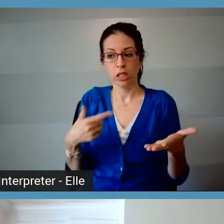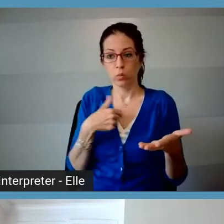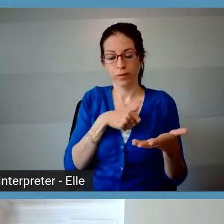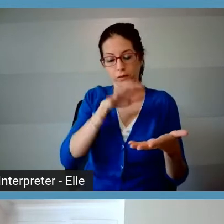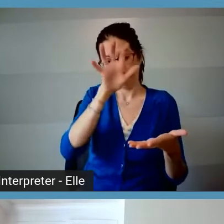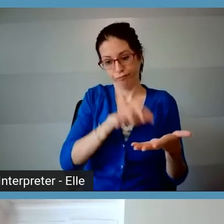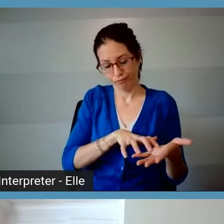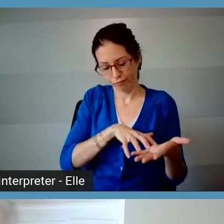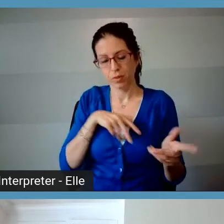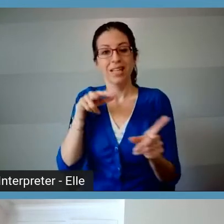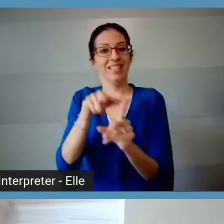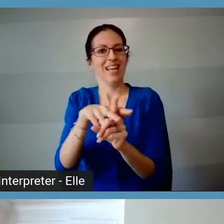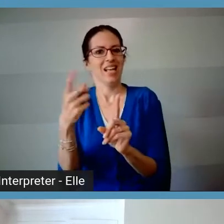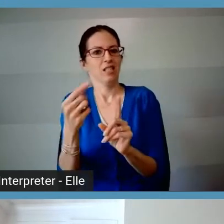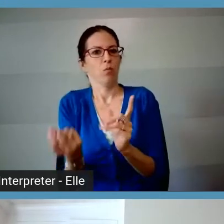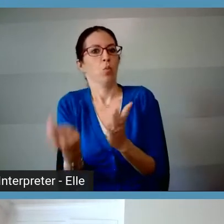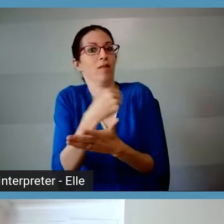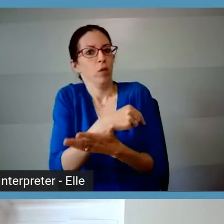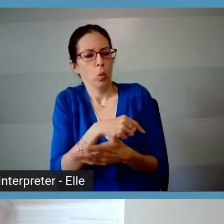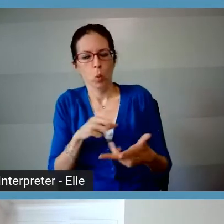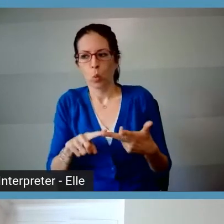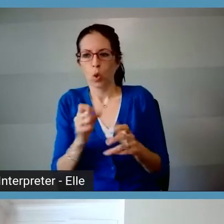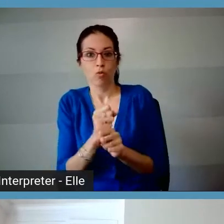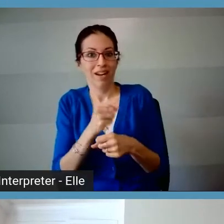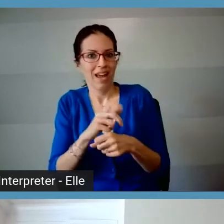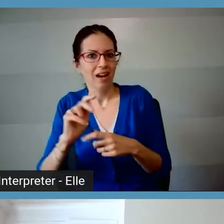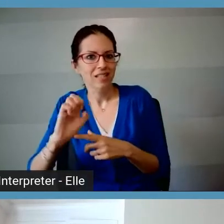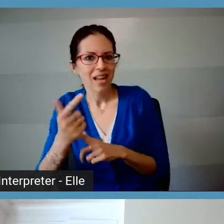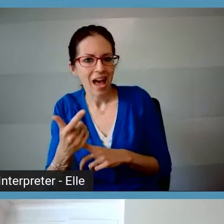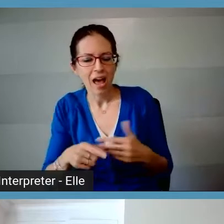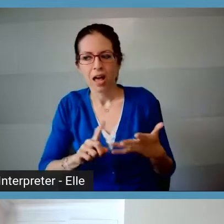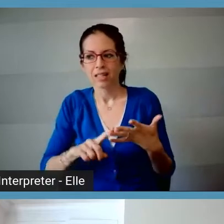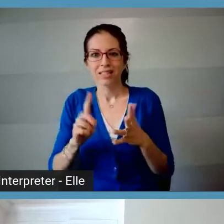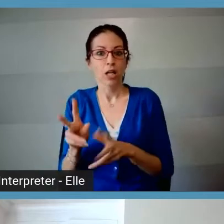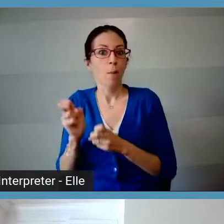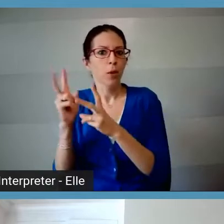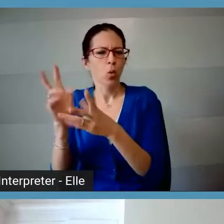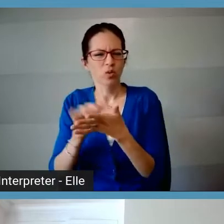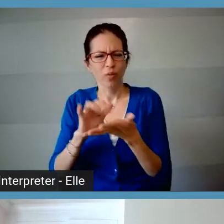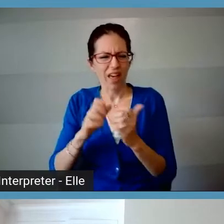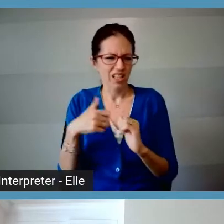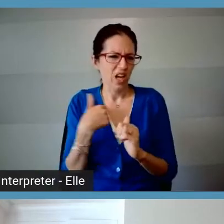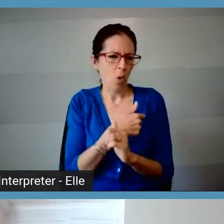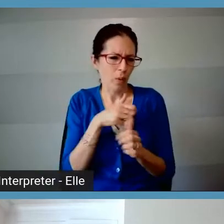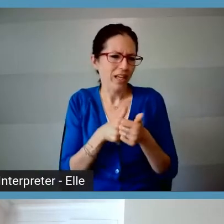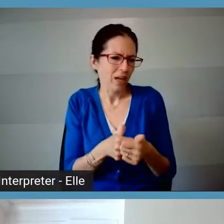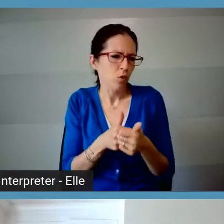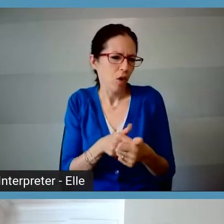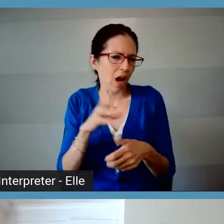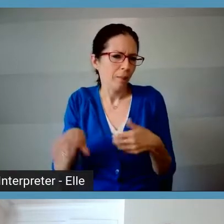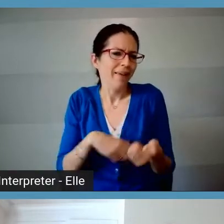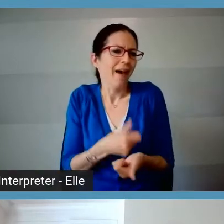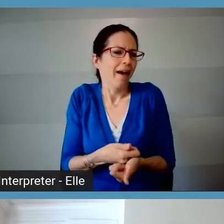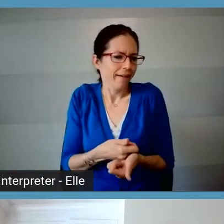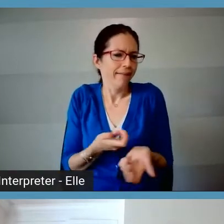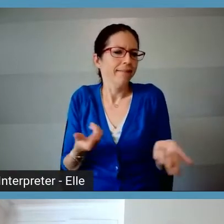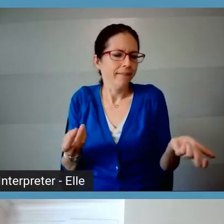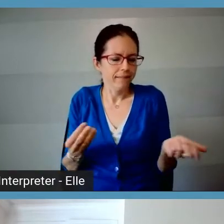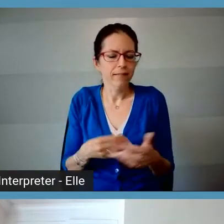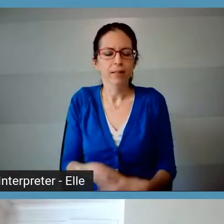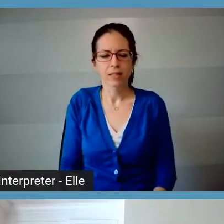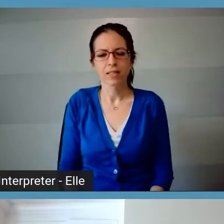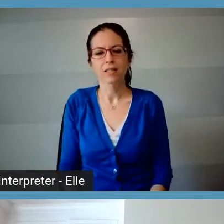and creepy tax and upload it so that's how we keep track behind the scenes of what is